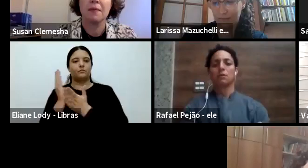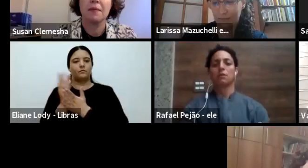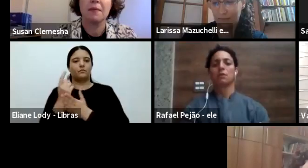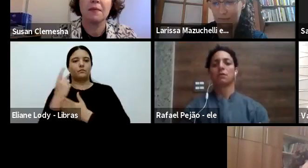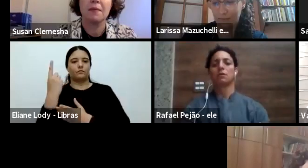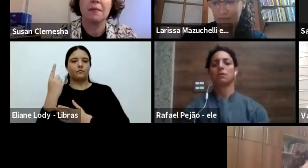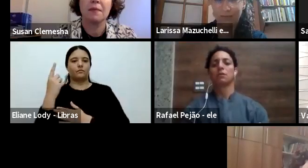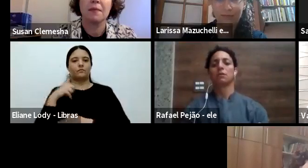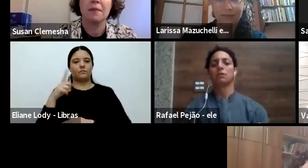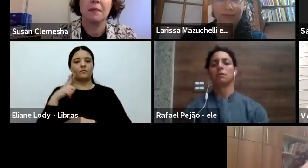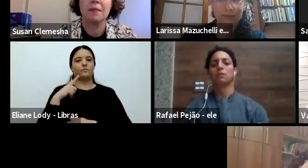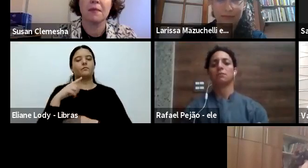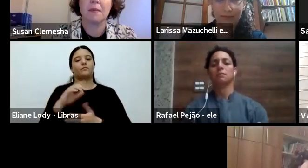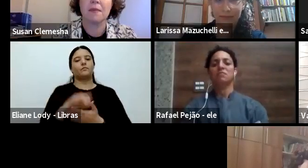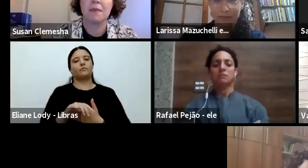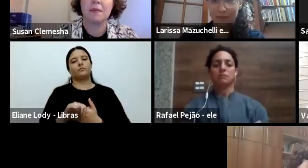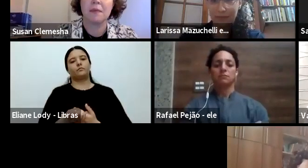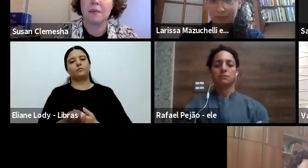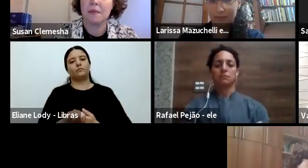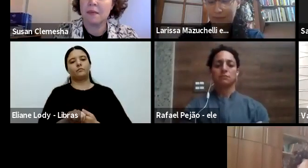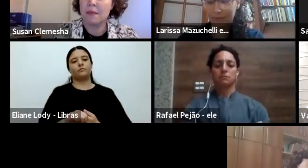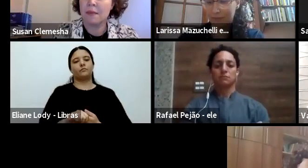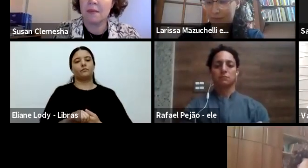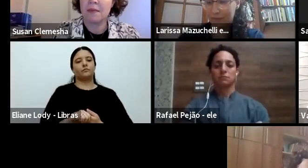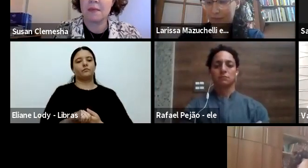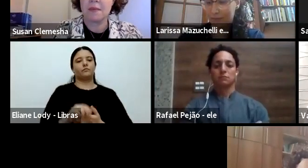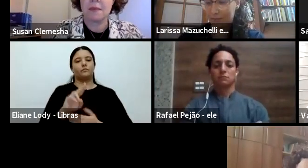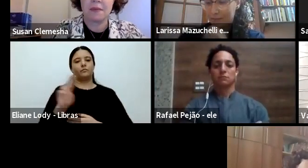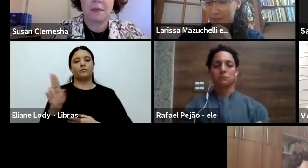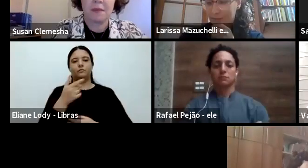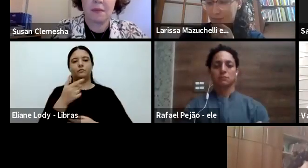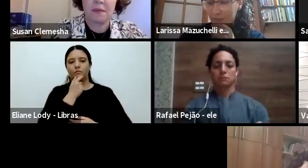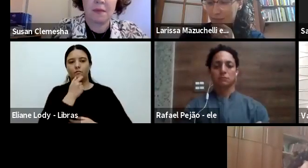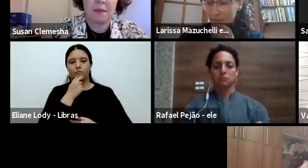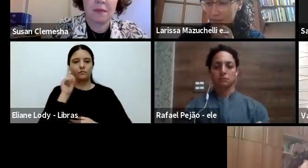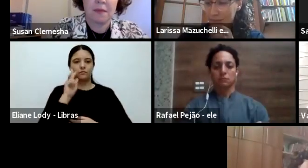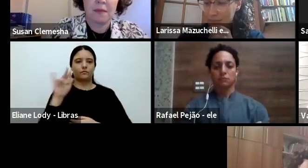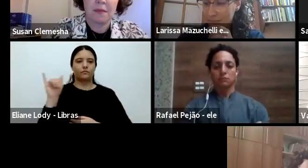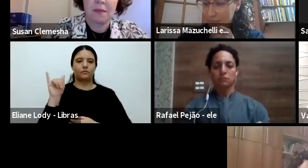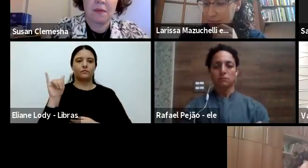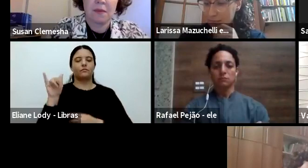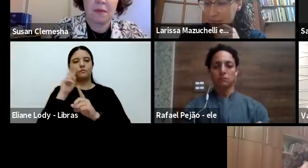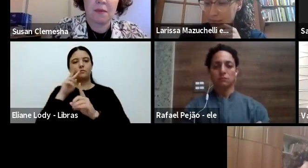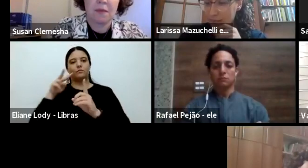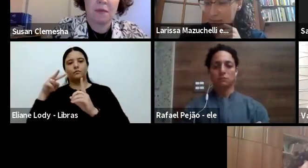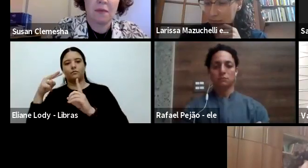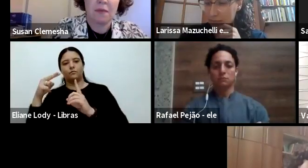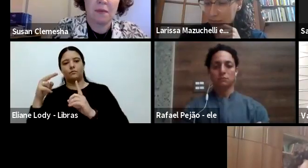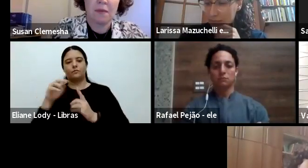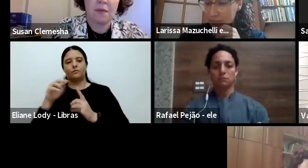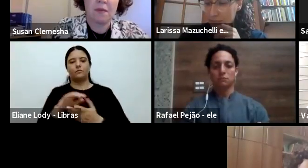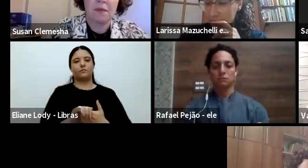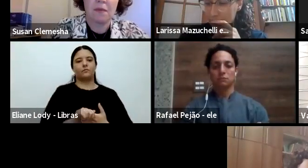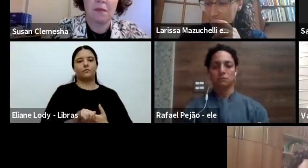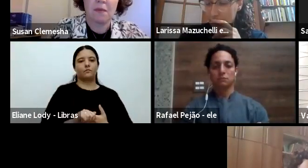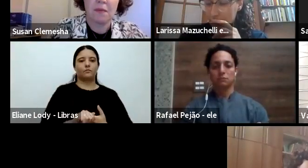to teach English language to teach English language arts. of it are the gods can perspective on the gods can perspective on beginning teachers. for that pedagogical concept pedagogical concept development